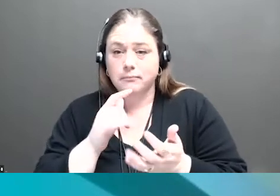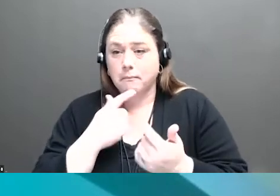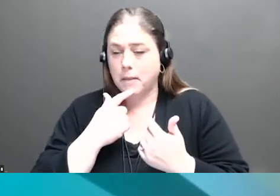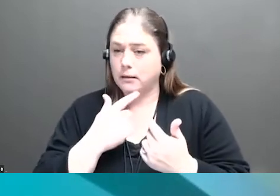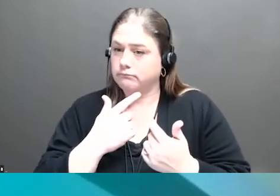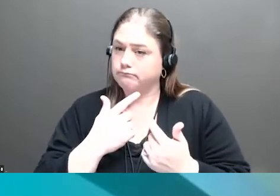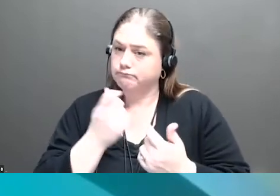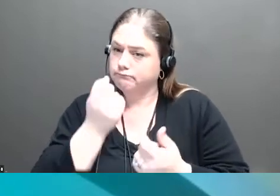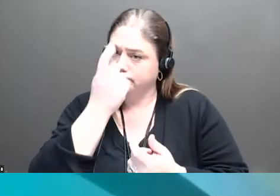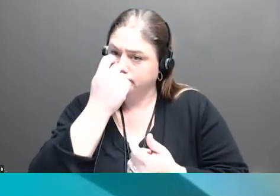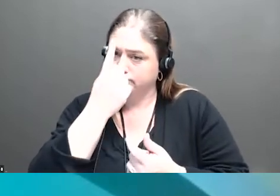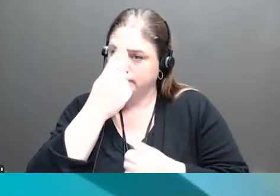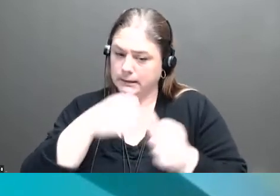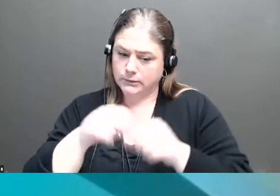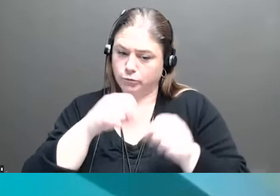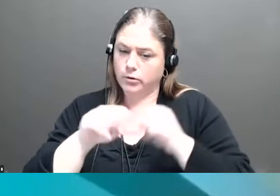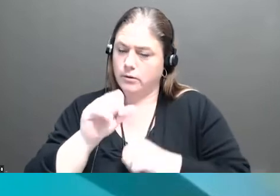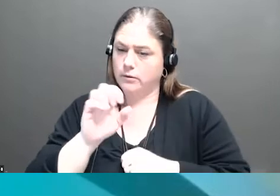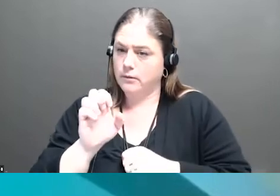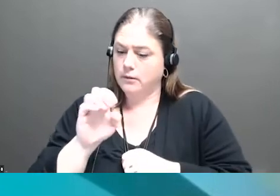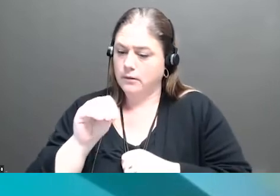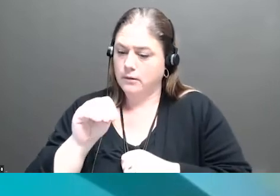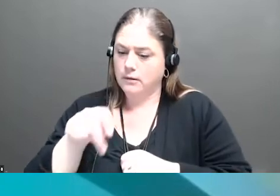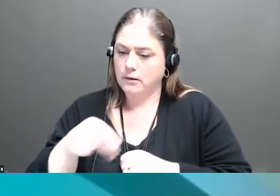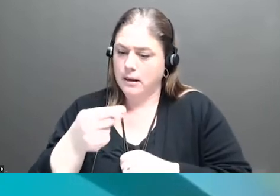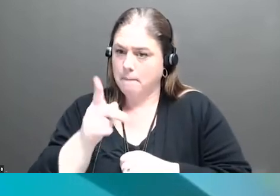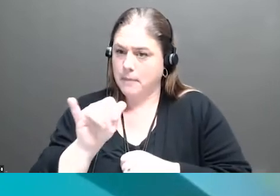that you just know that you will be supported by mentors who have had